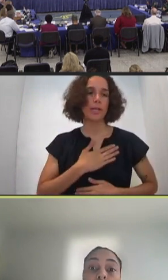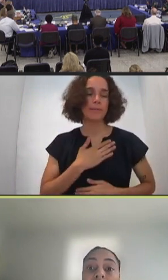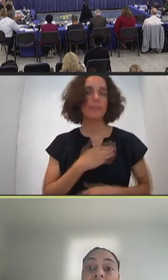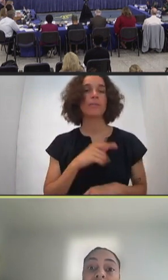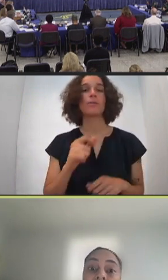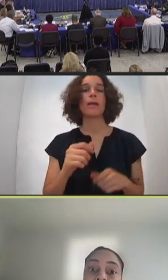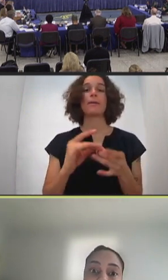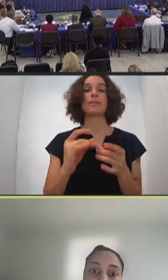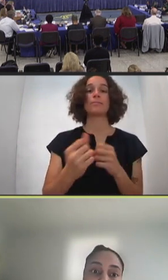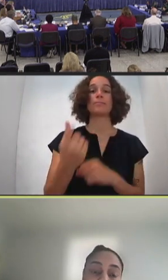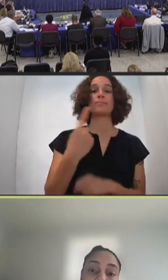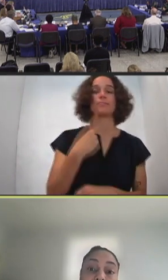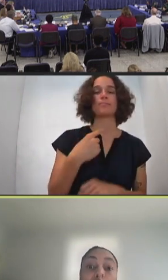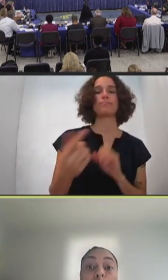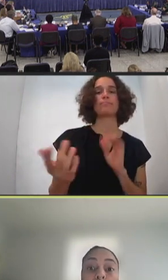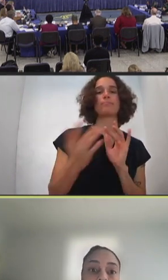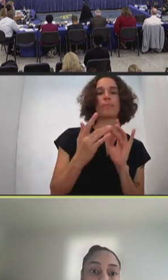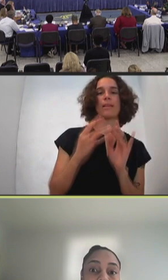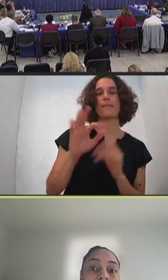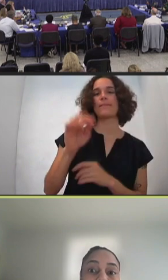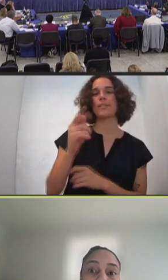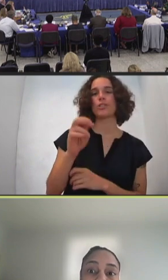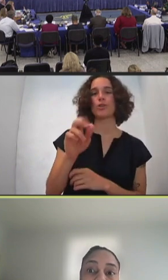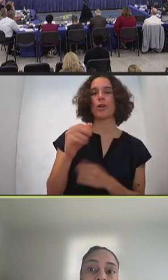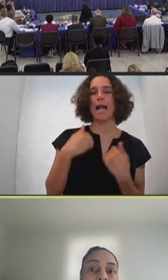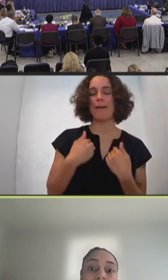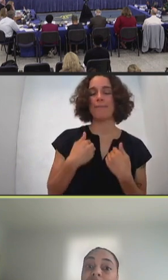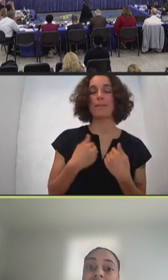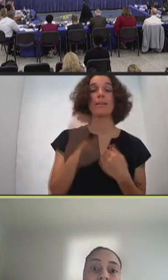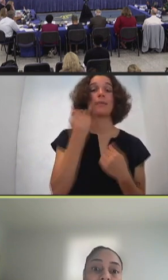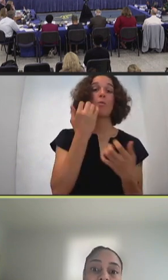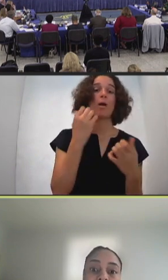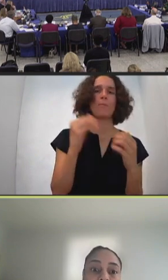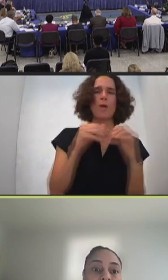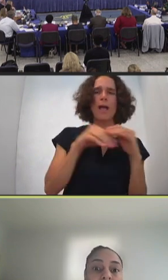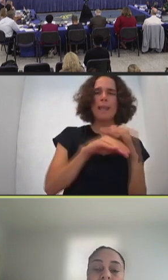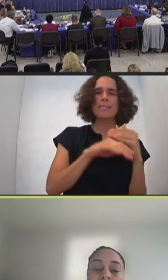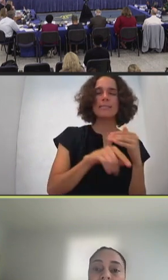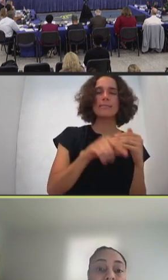want to have access to more of these assets. They're designed so that you